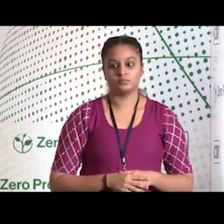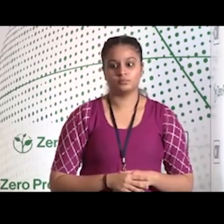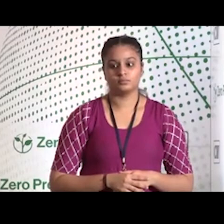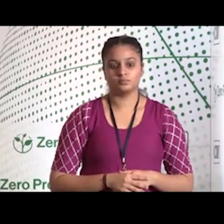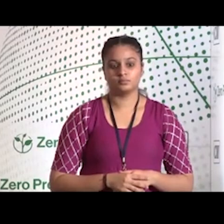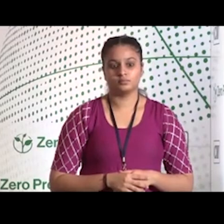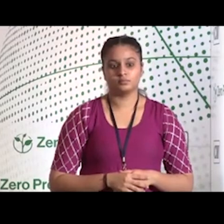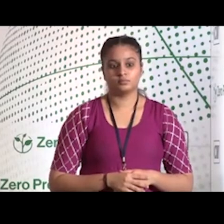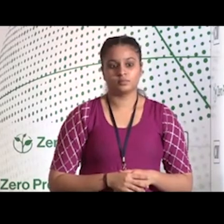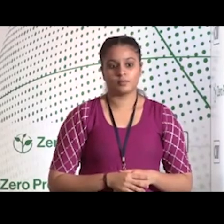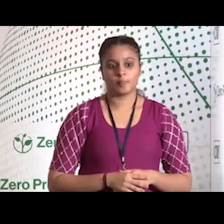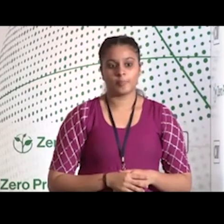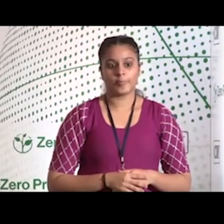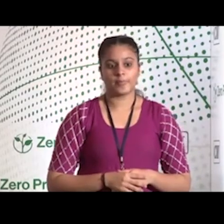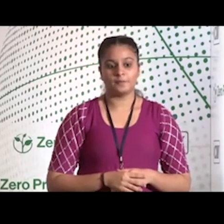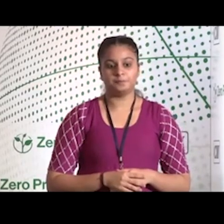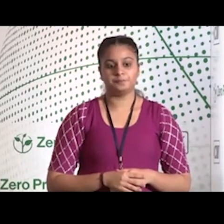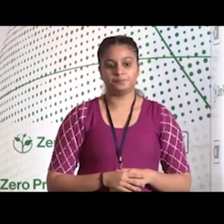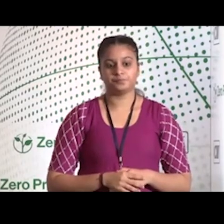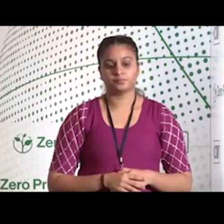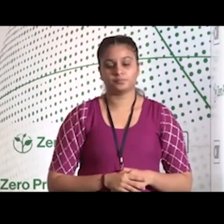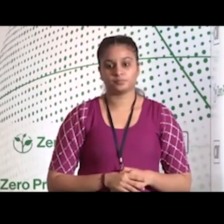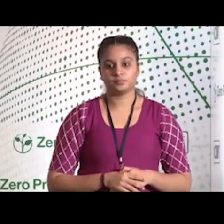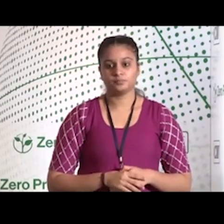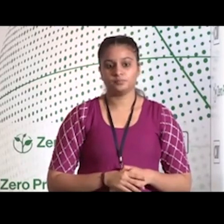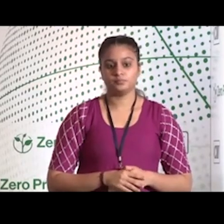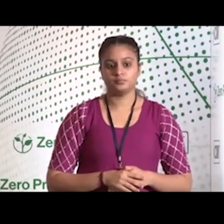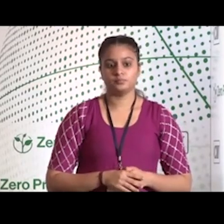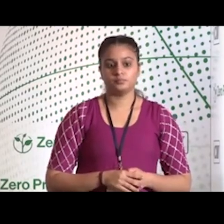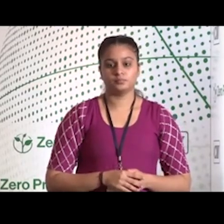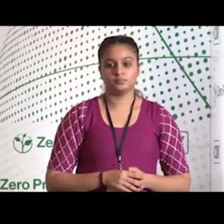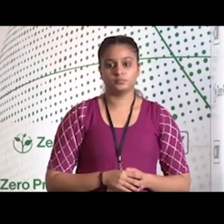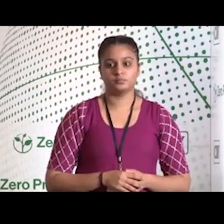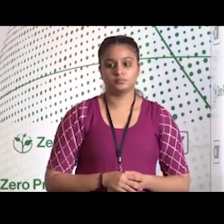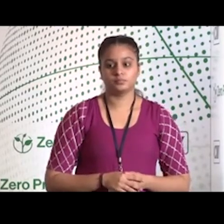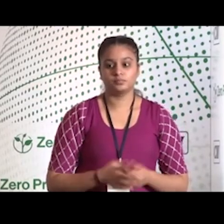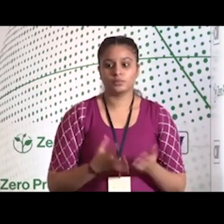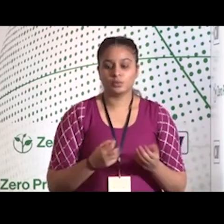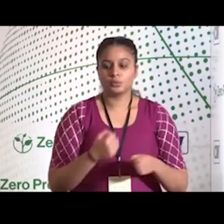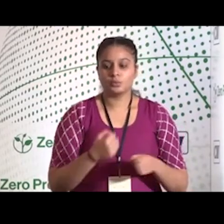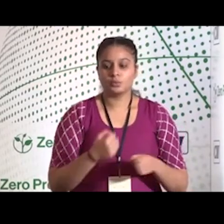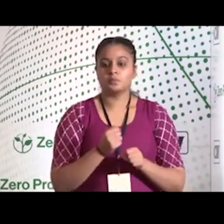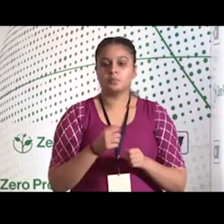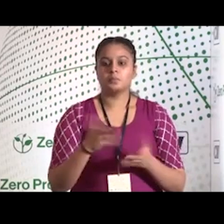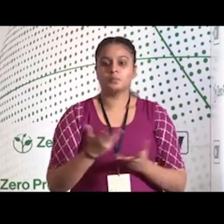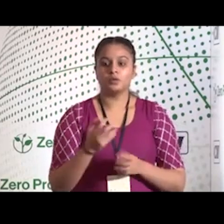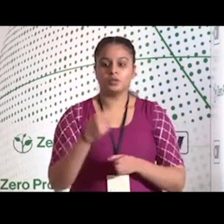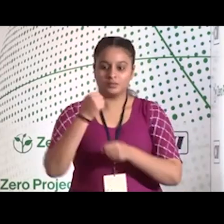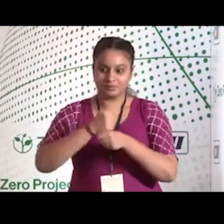Sewing was not the trade that she wanted to enter. She actually wanted to become, you know, into the government